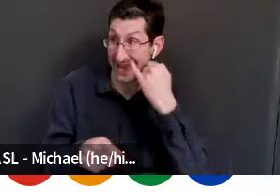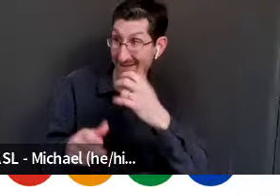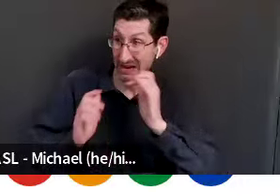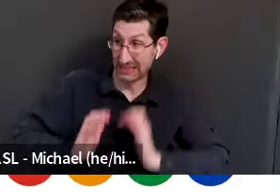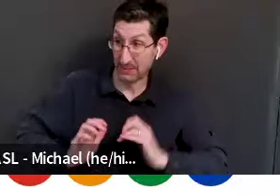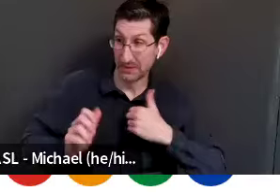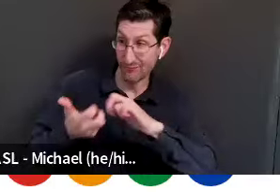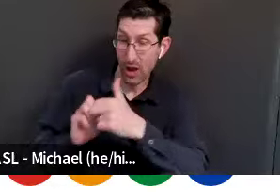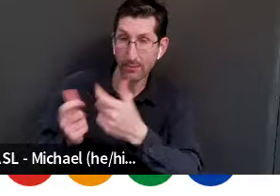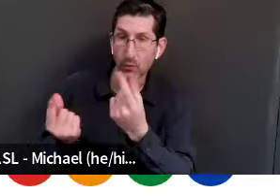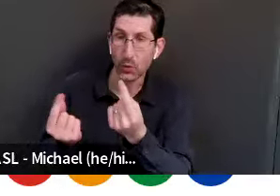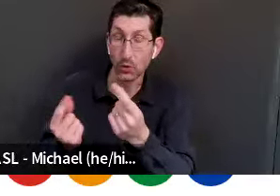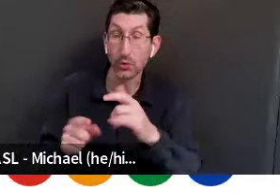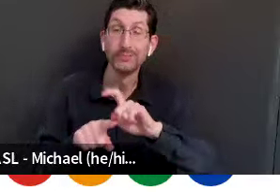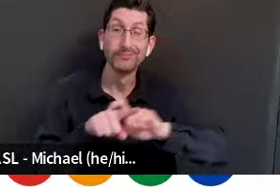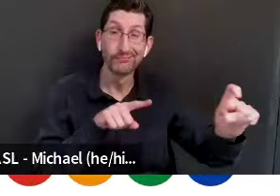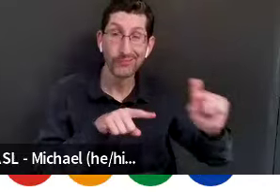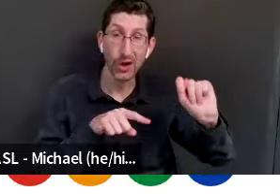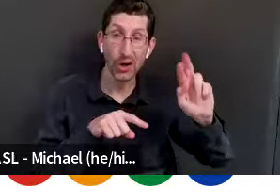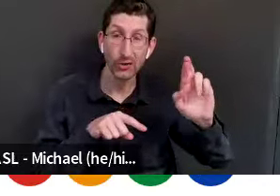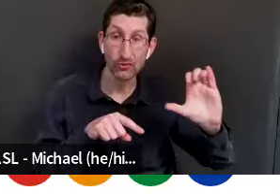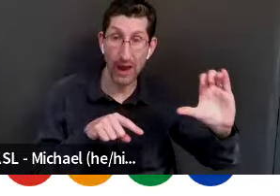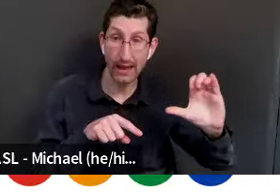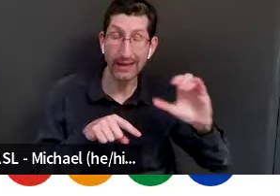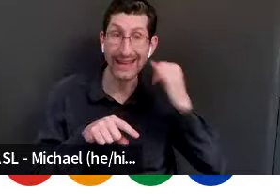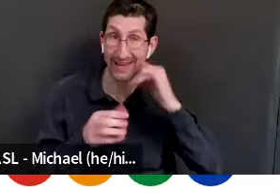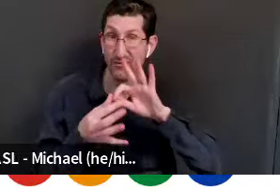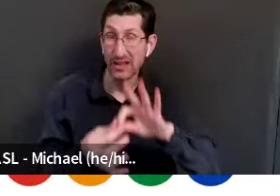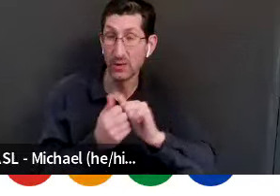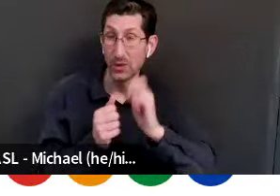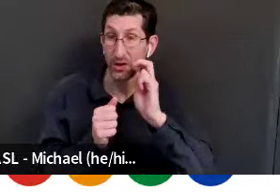POINT TO IDENTIFY SOME TIPS FOR CUSTOMERS ABOUT WHAT TO DO WHEN YOU HAVE AN ISSUE.